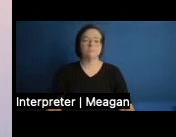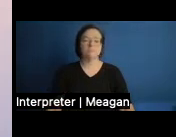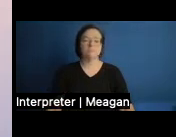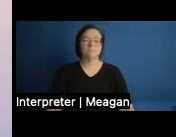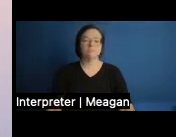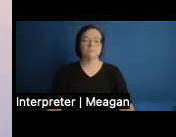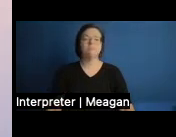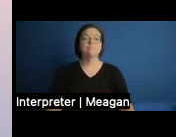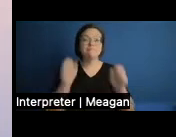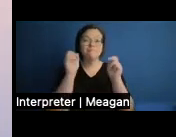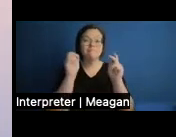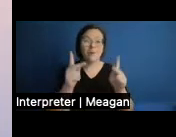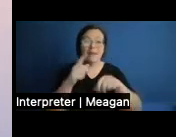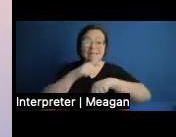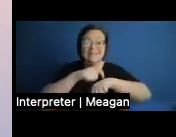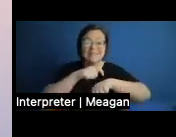Okay, that was the seven minute timer,